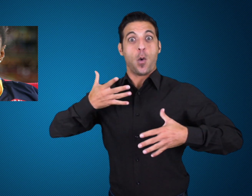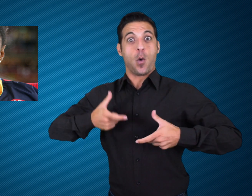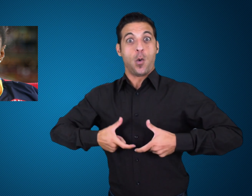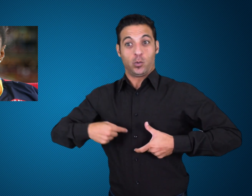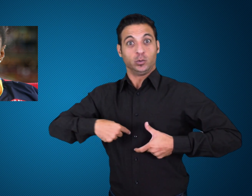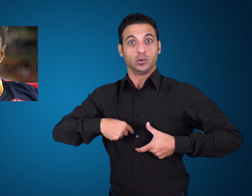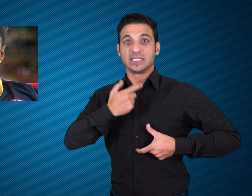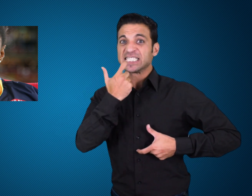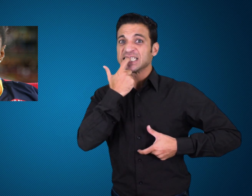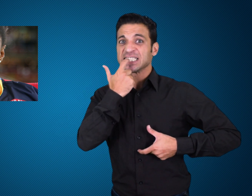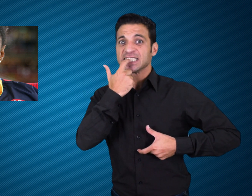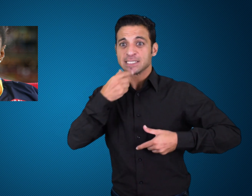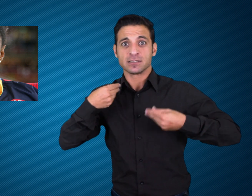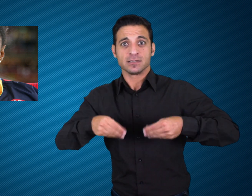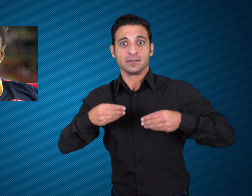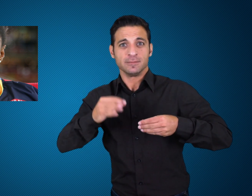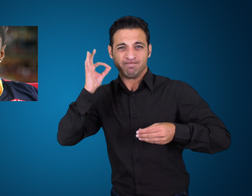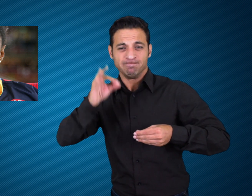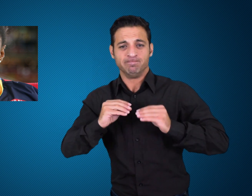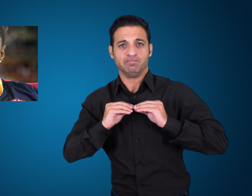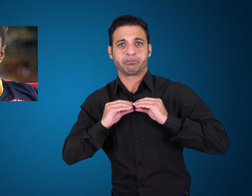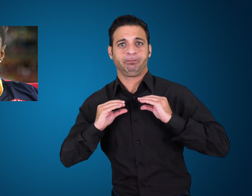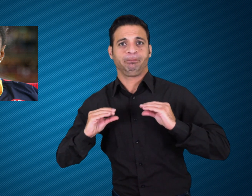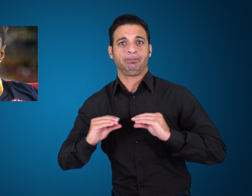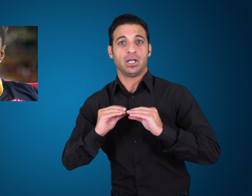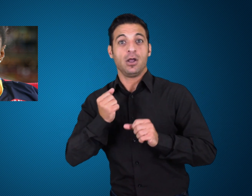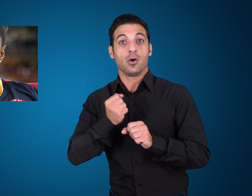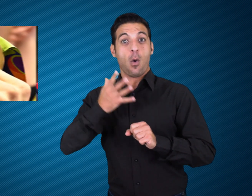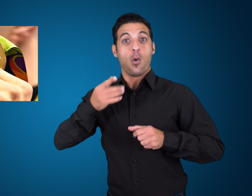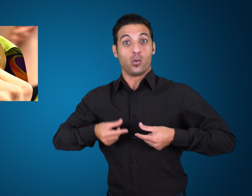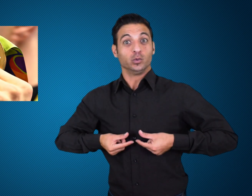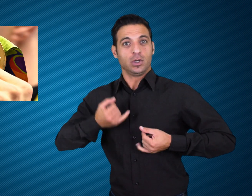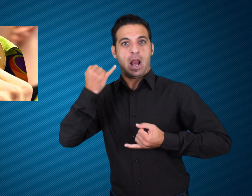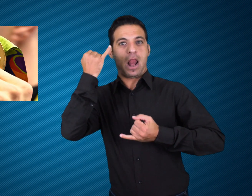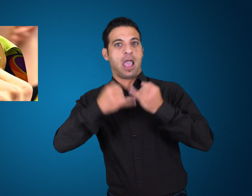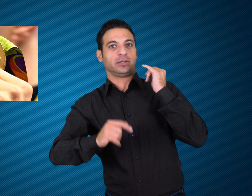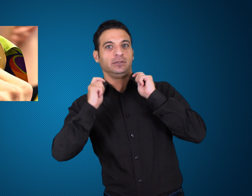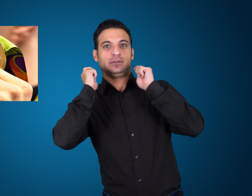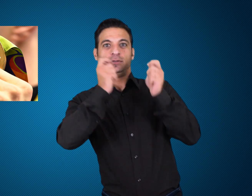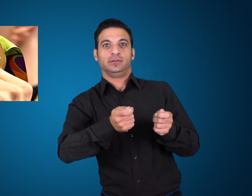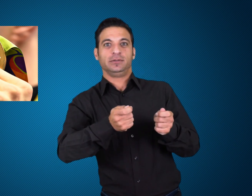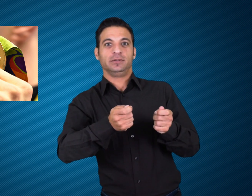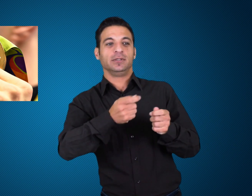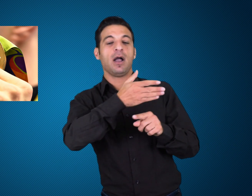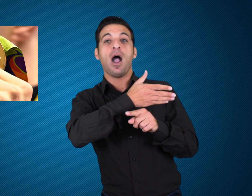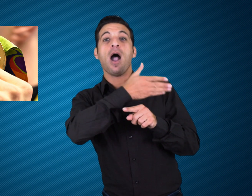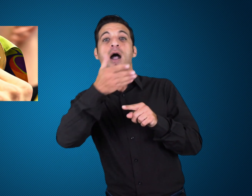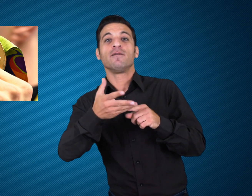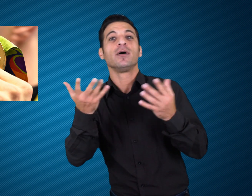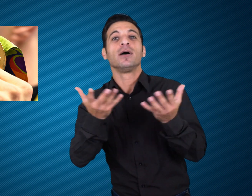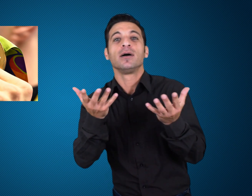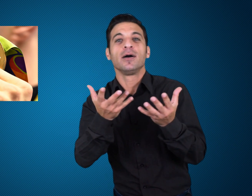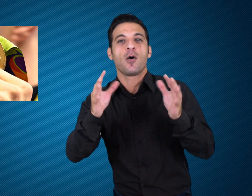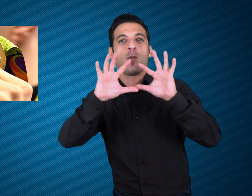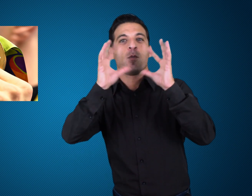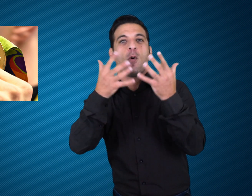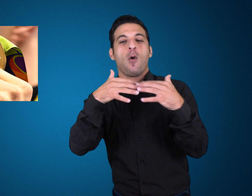gold medals actually made of solid gold. The onset of World War I and World War II